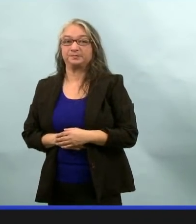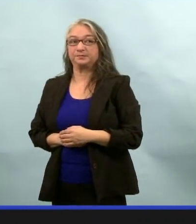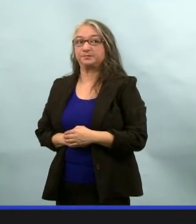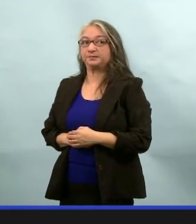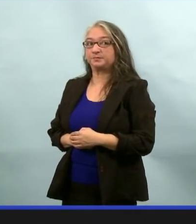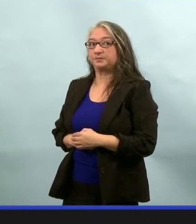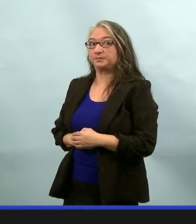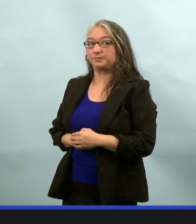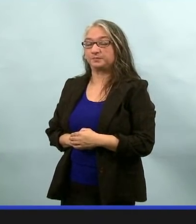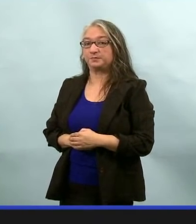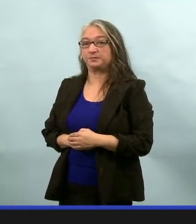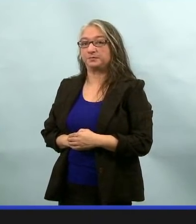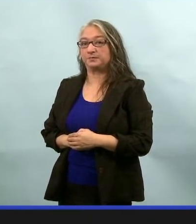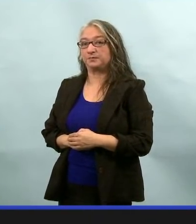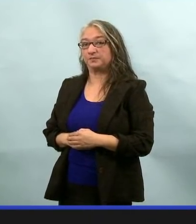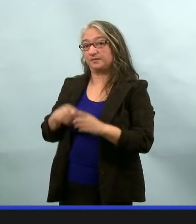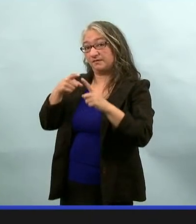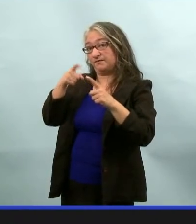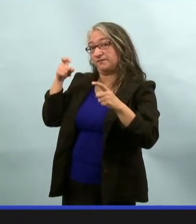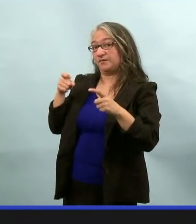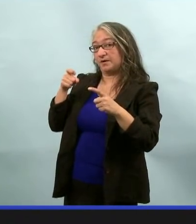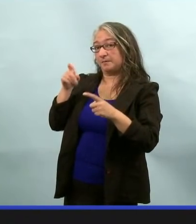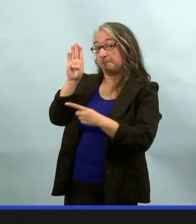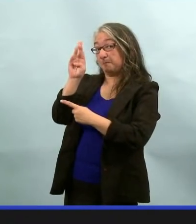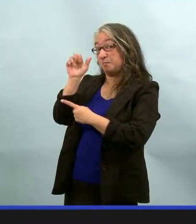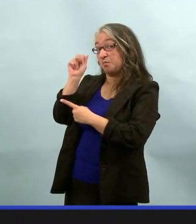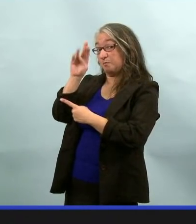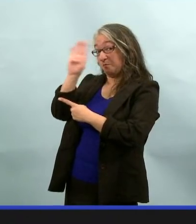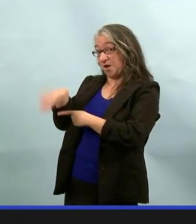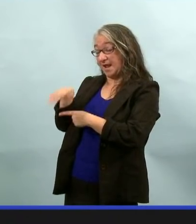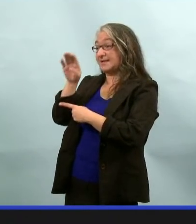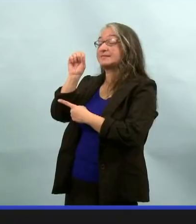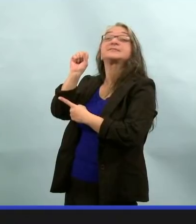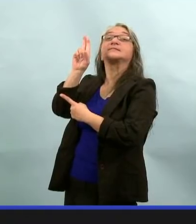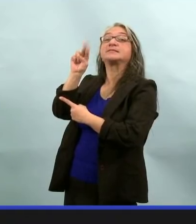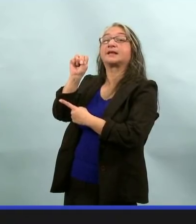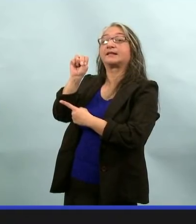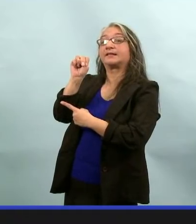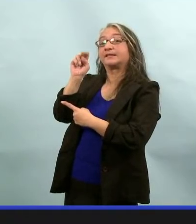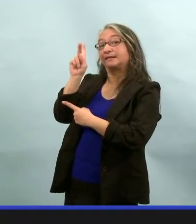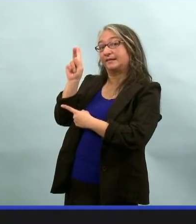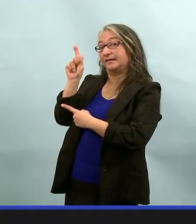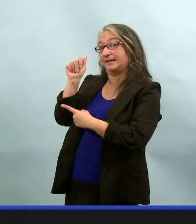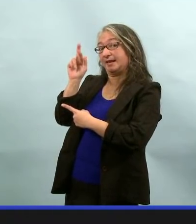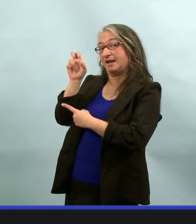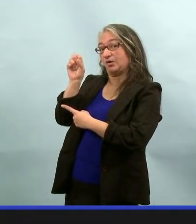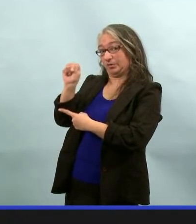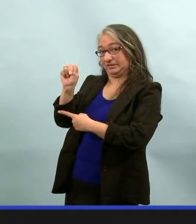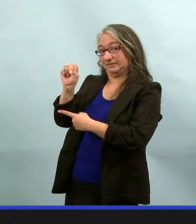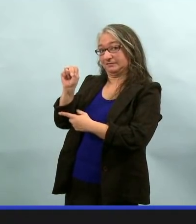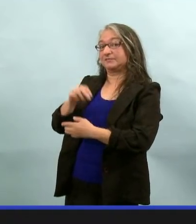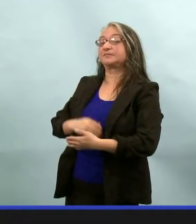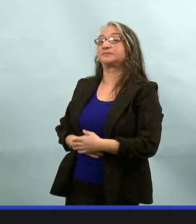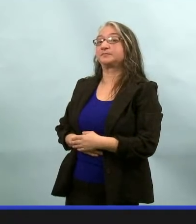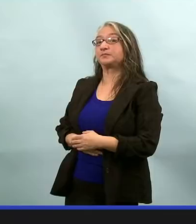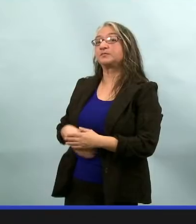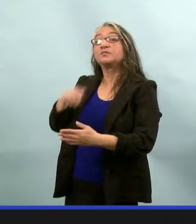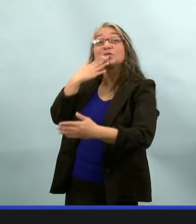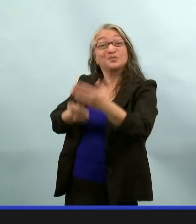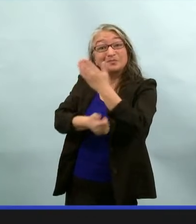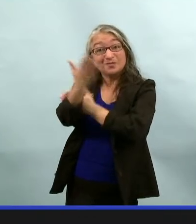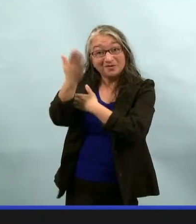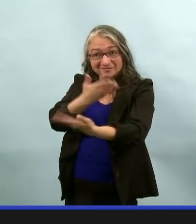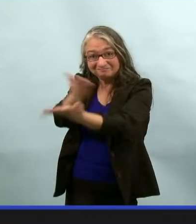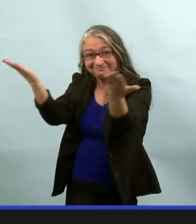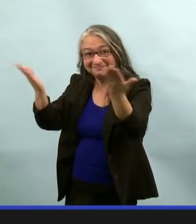from the brandon's son karen uh good morning everyone um we had worked on a chart they're